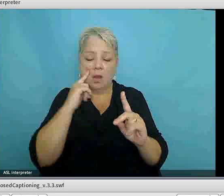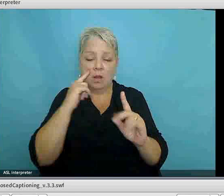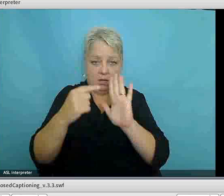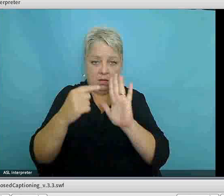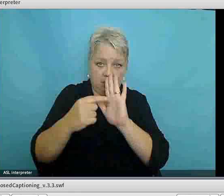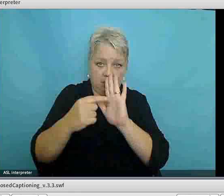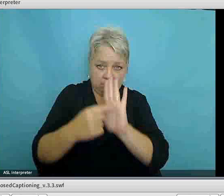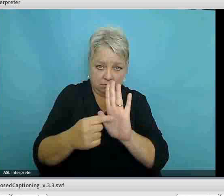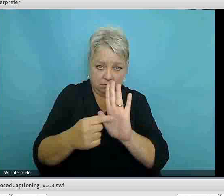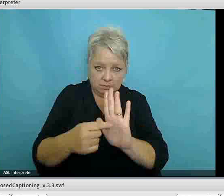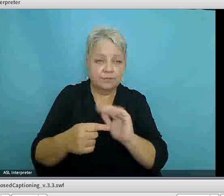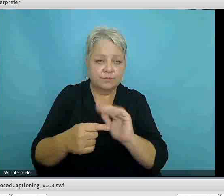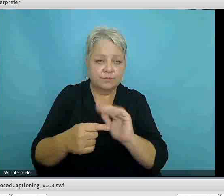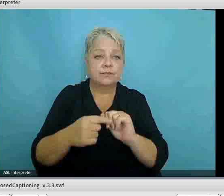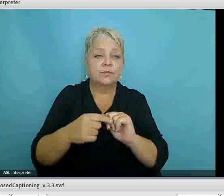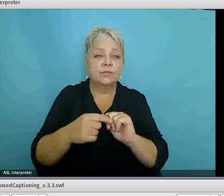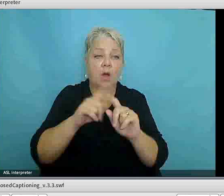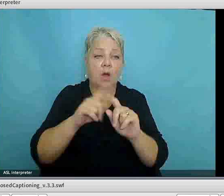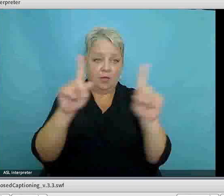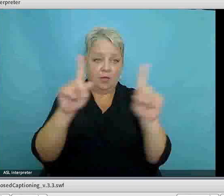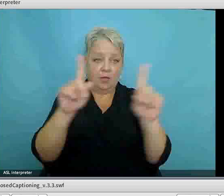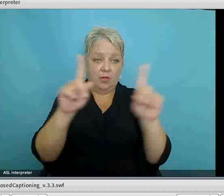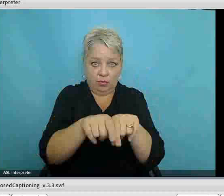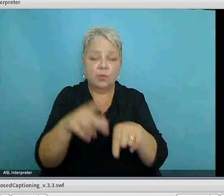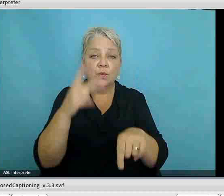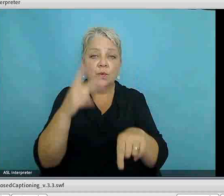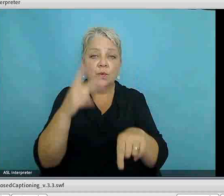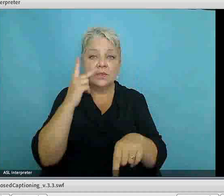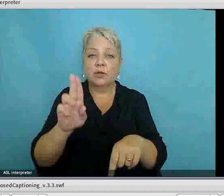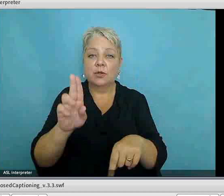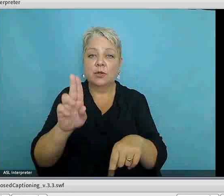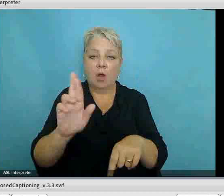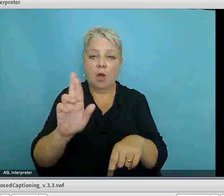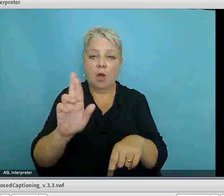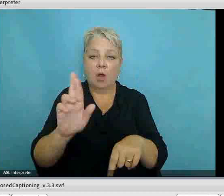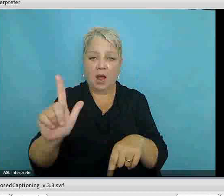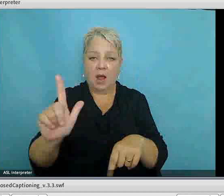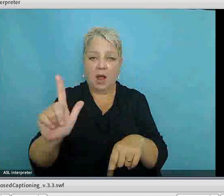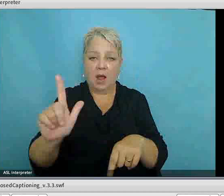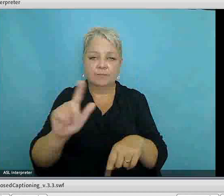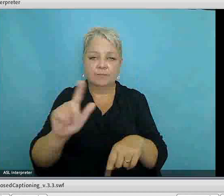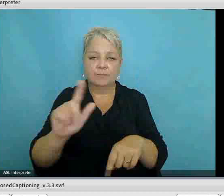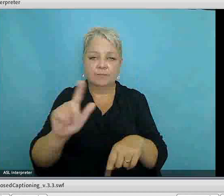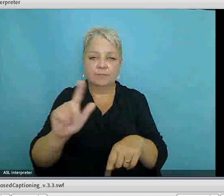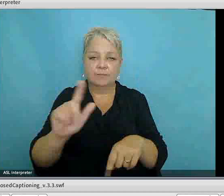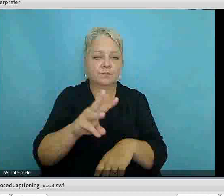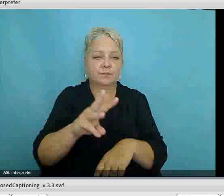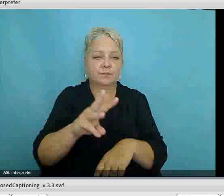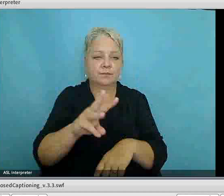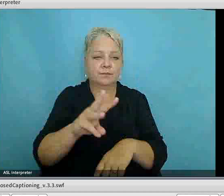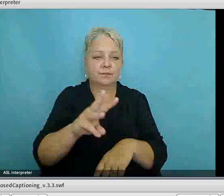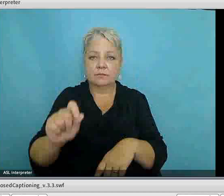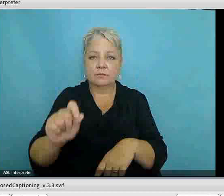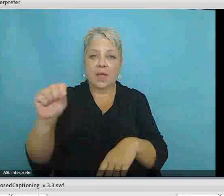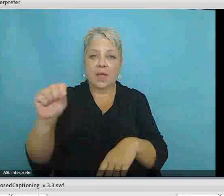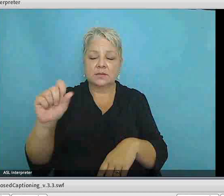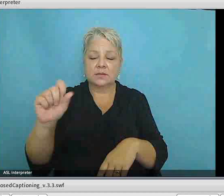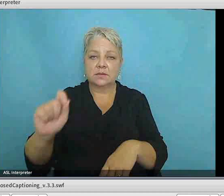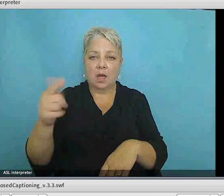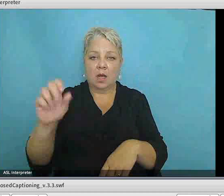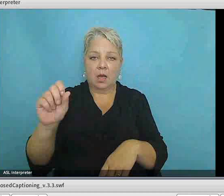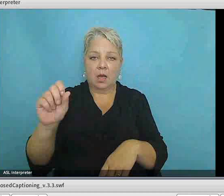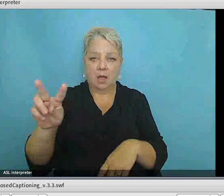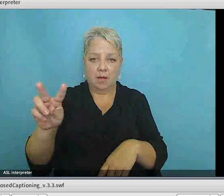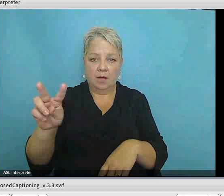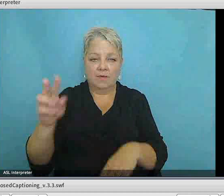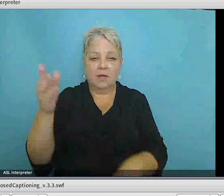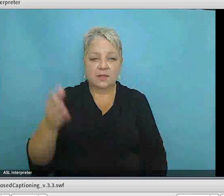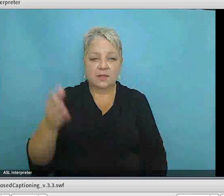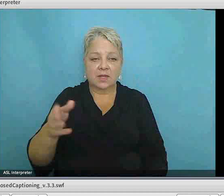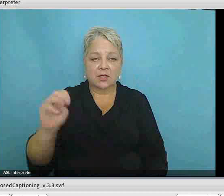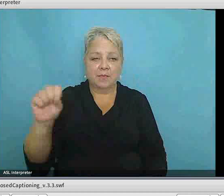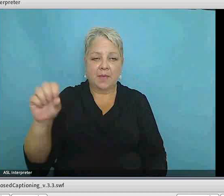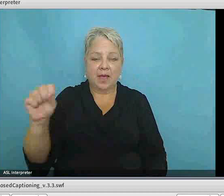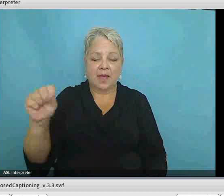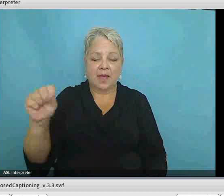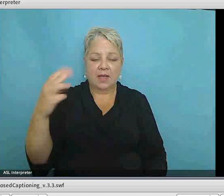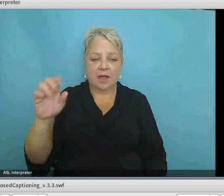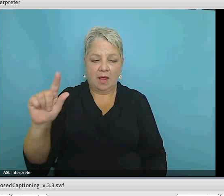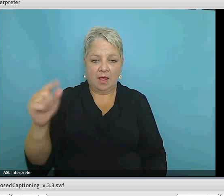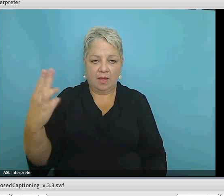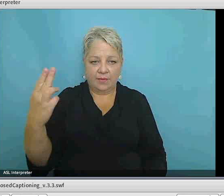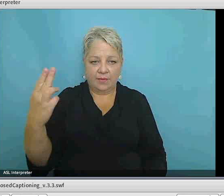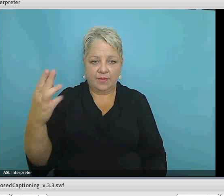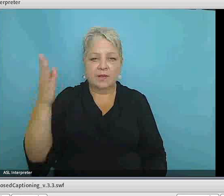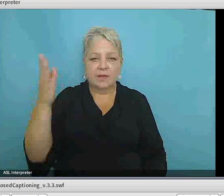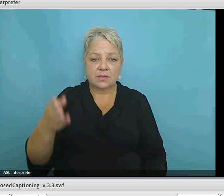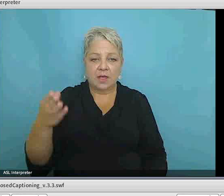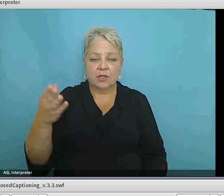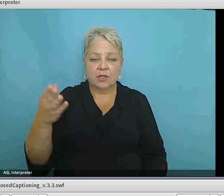At this site, you'll be able to find the webinar and other information about One Care.